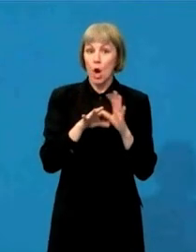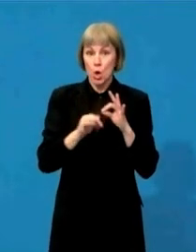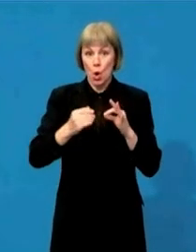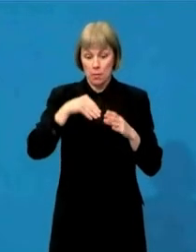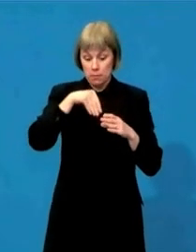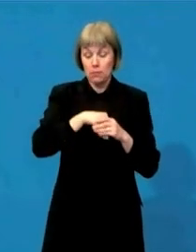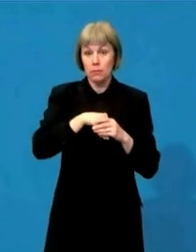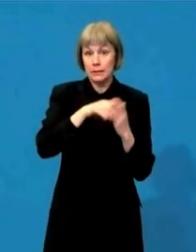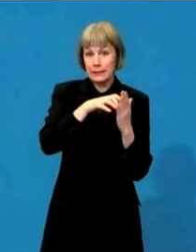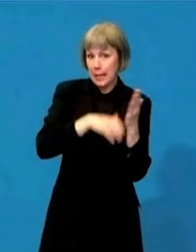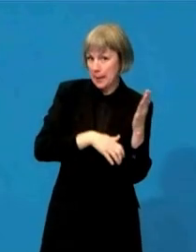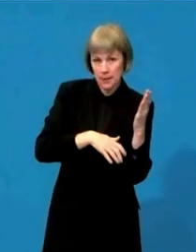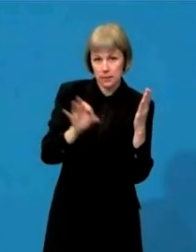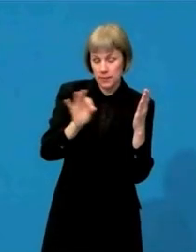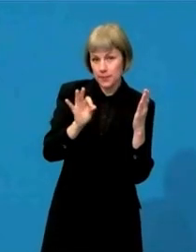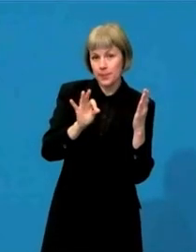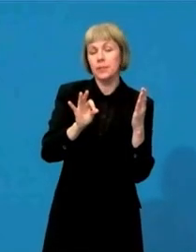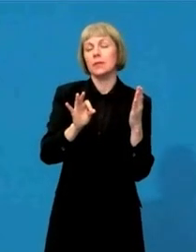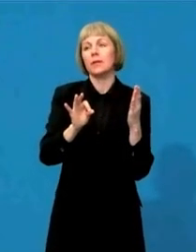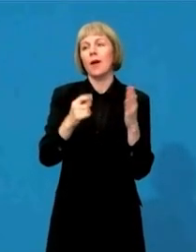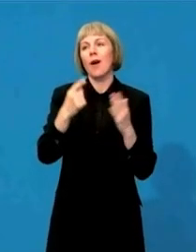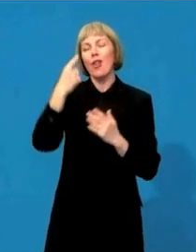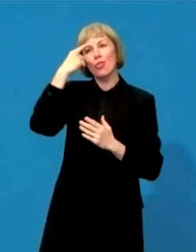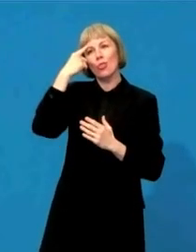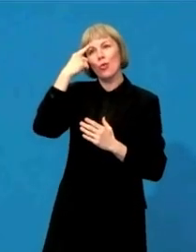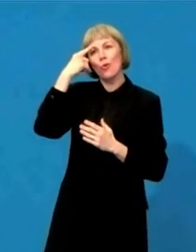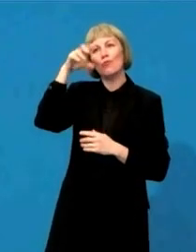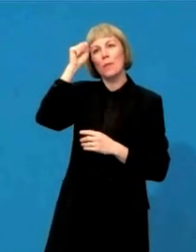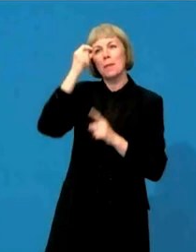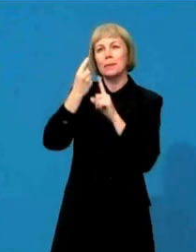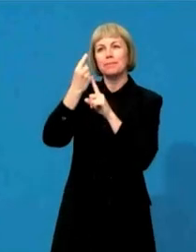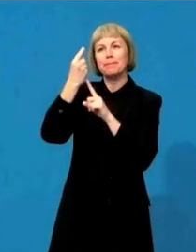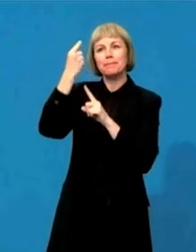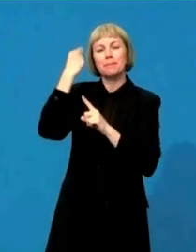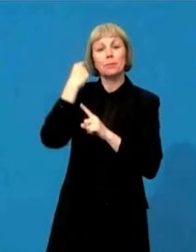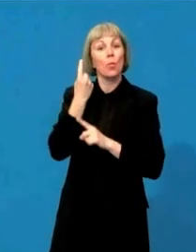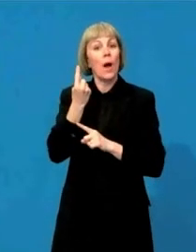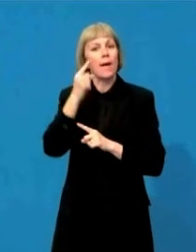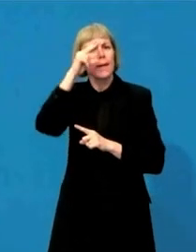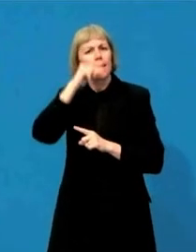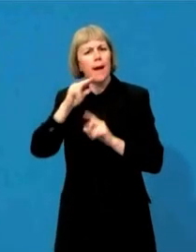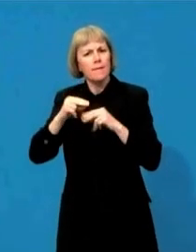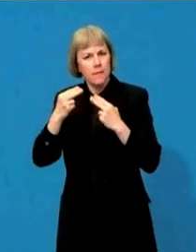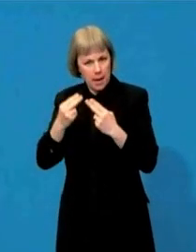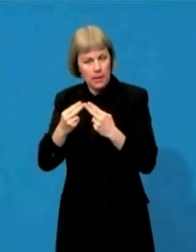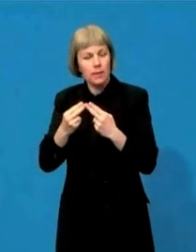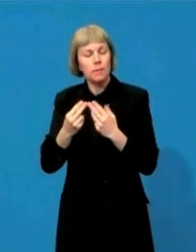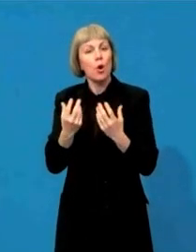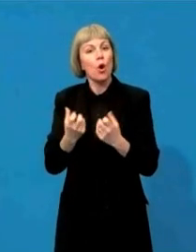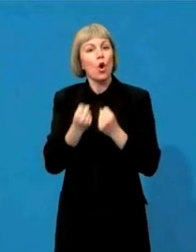thinking about a young family some years ago who had a plan for their little boy.